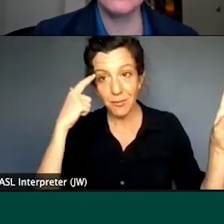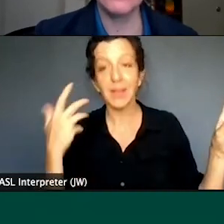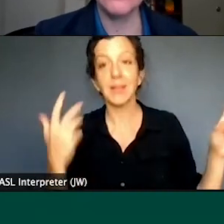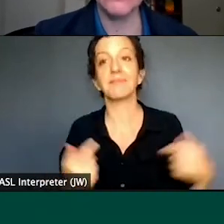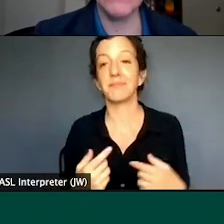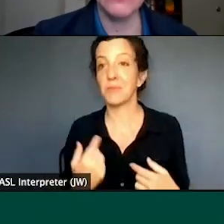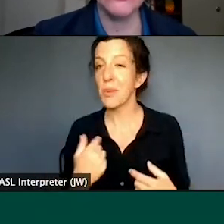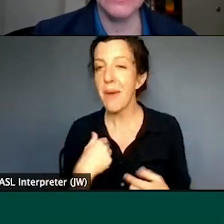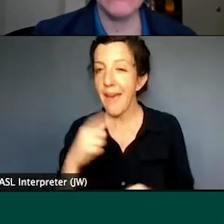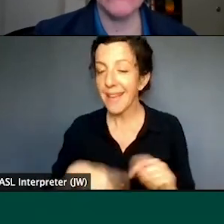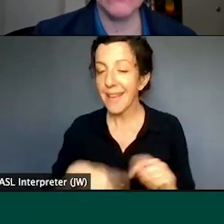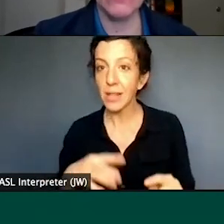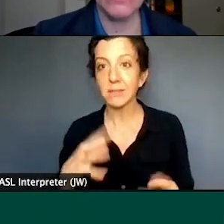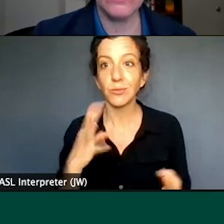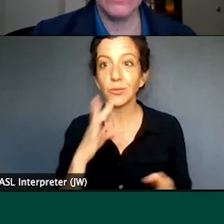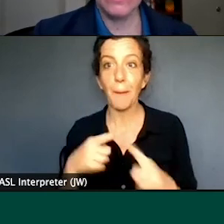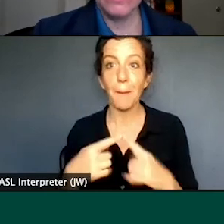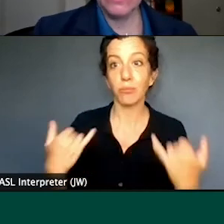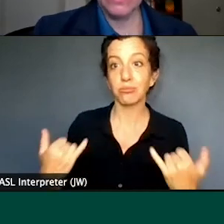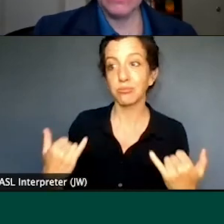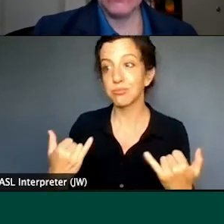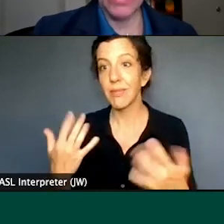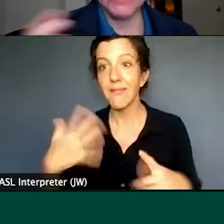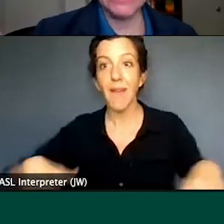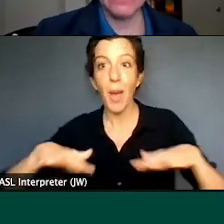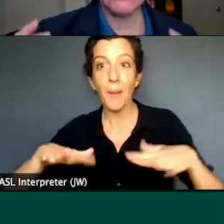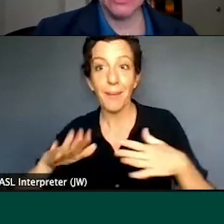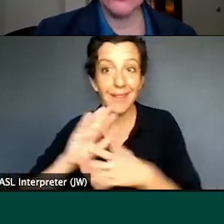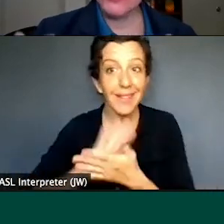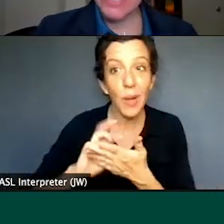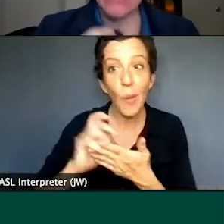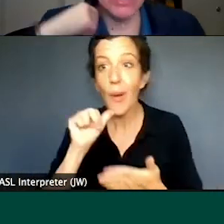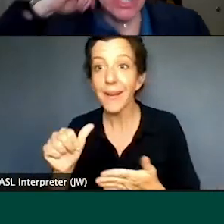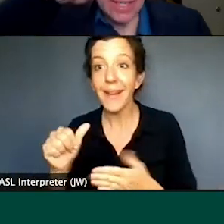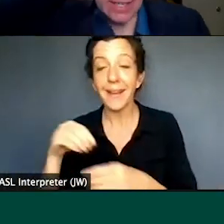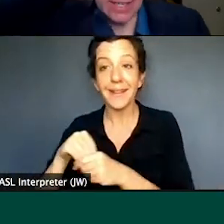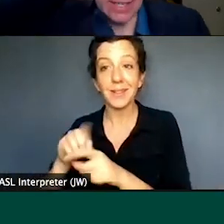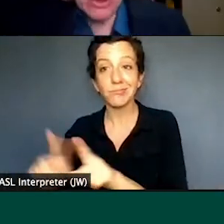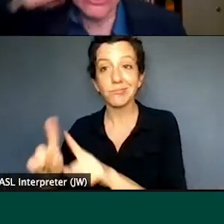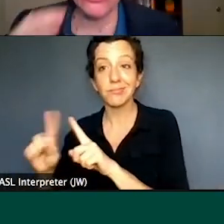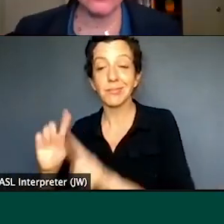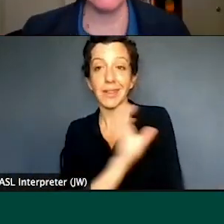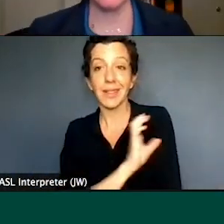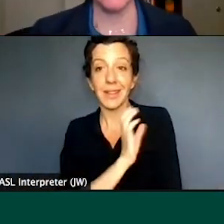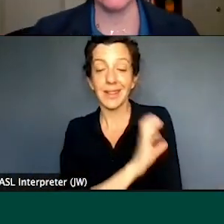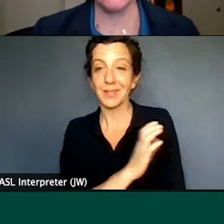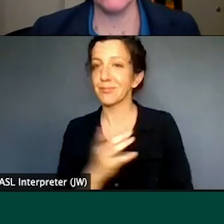but is there a rationale for why we need a doctor at every clinic, as opposed to just the medical director